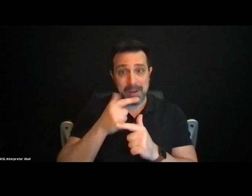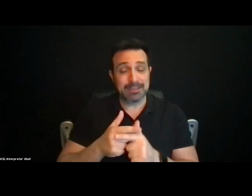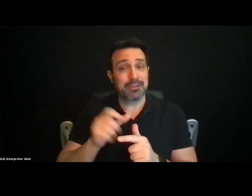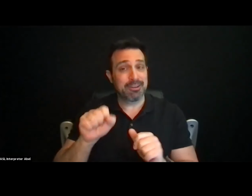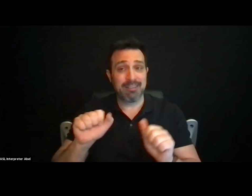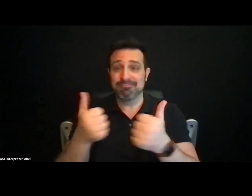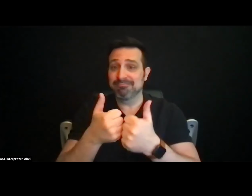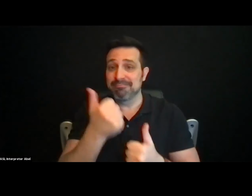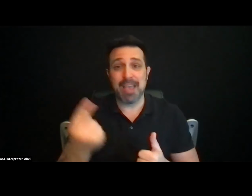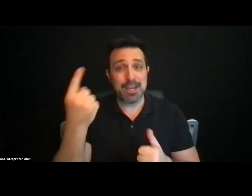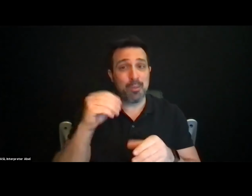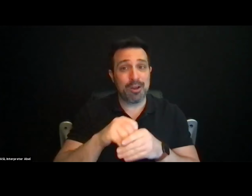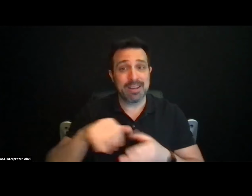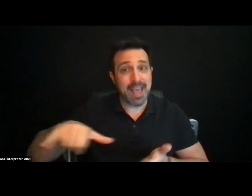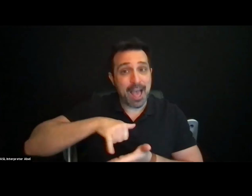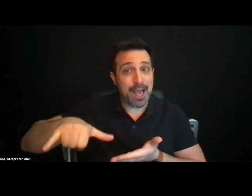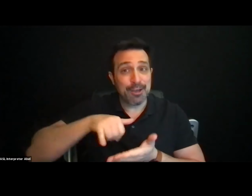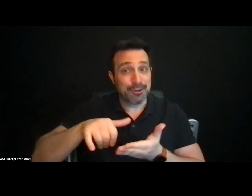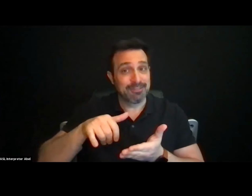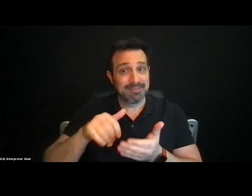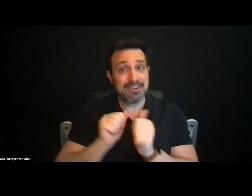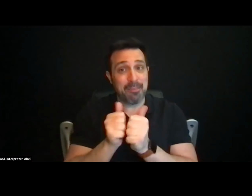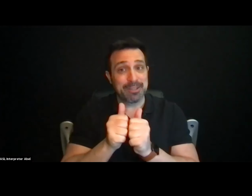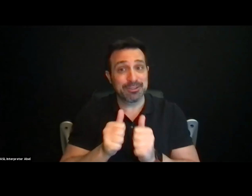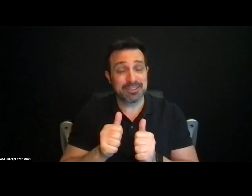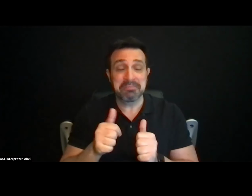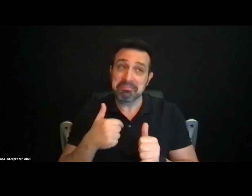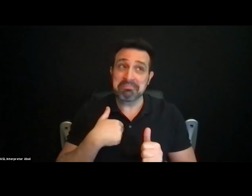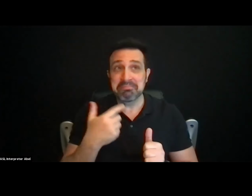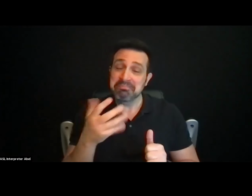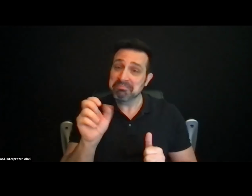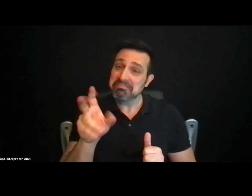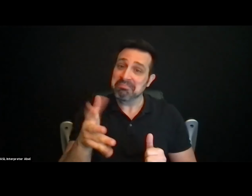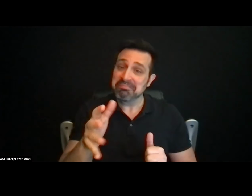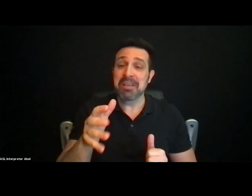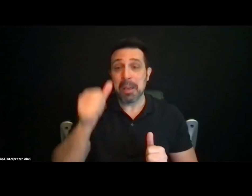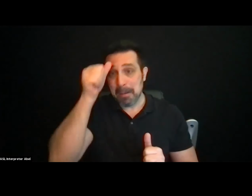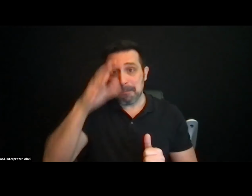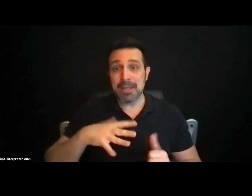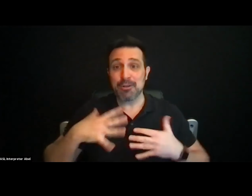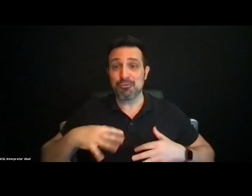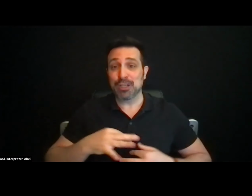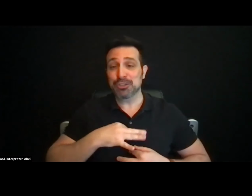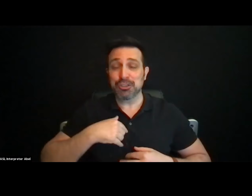and my mom helped customers and did alterations. To this day I believe my sister can go